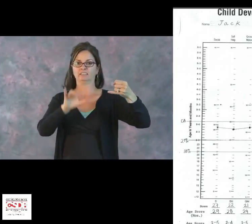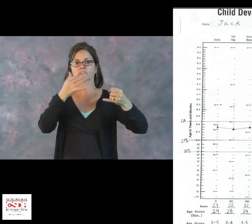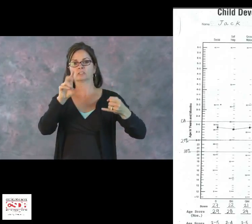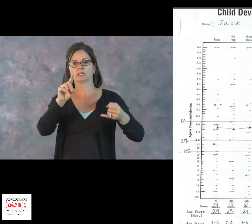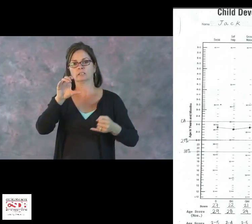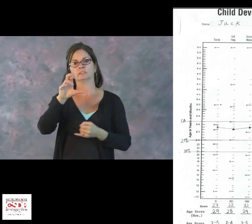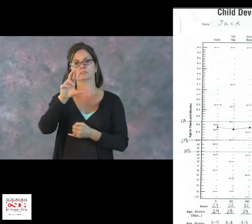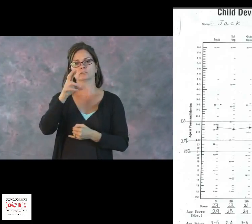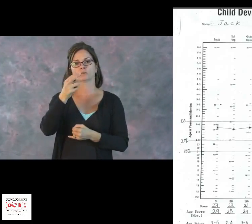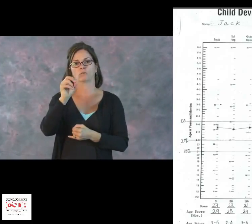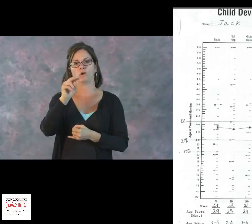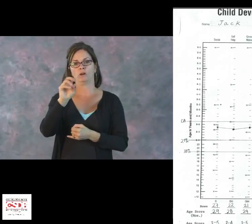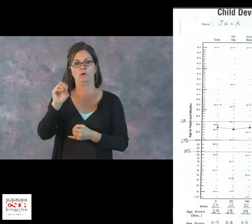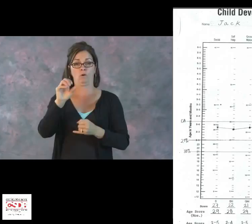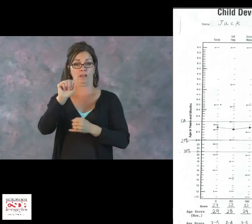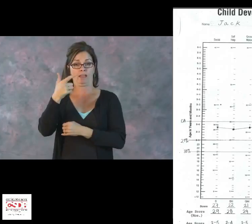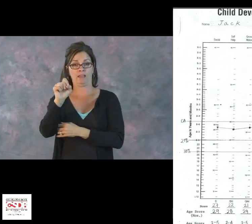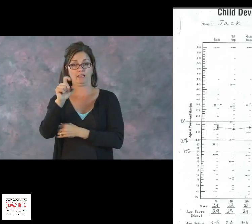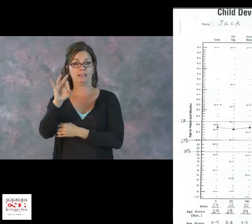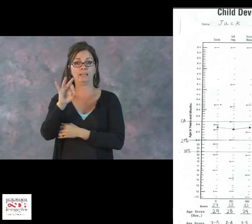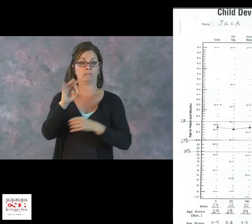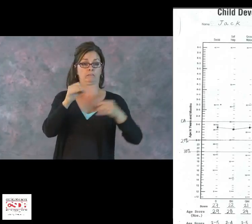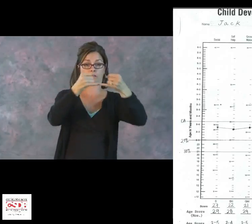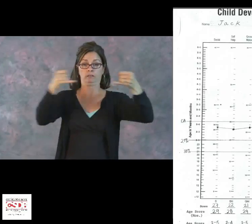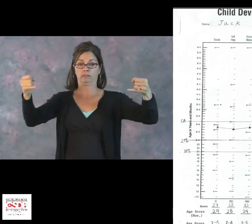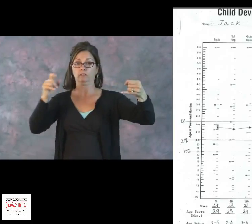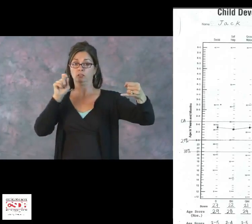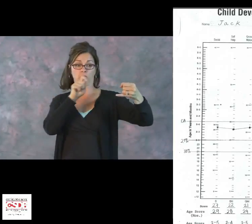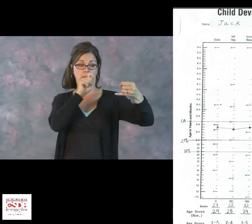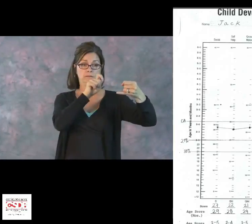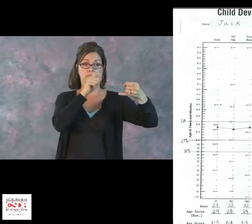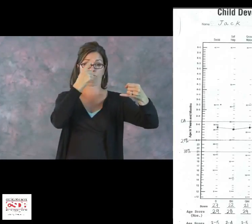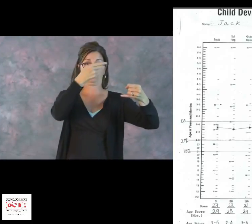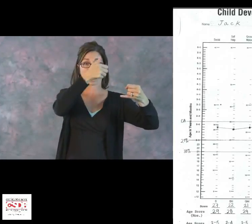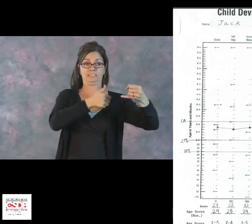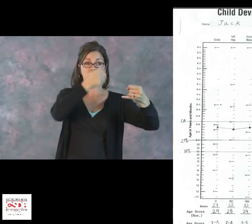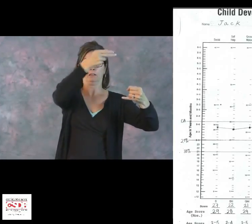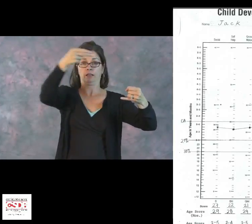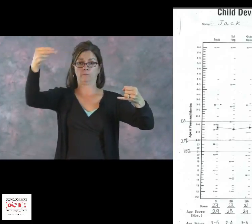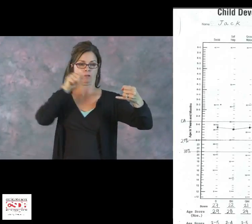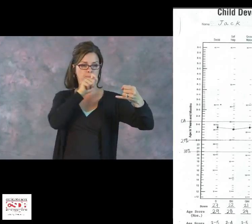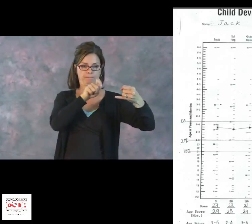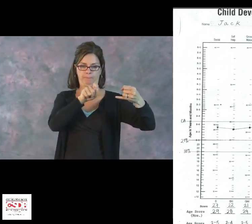so if all of the dots fell right along that top line we would know that the child was scoring exactly